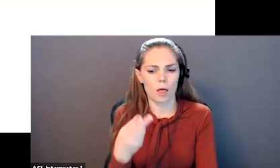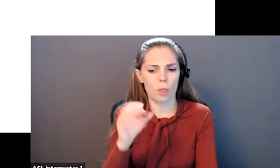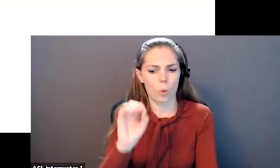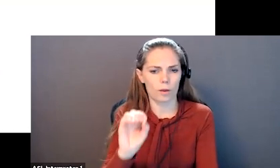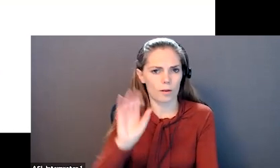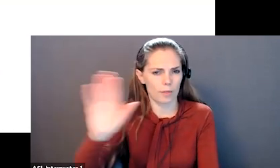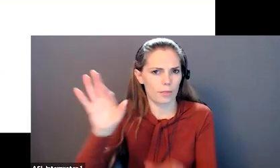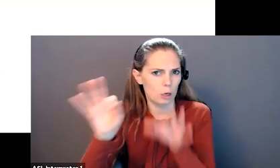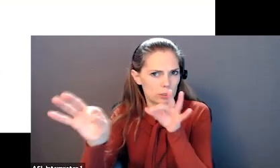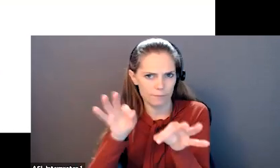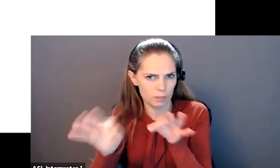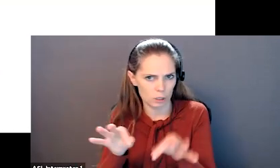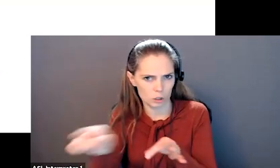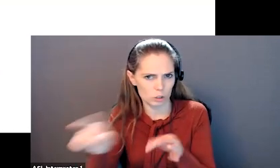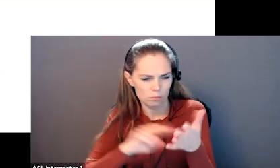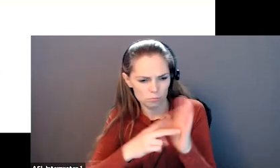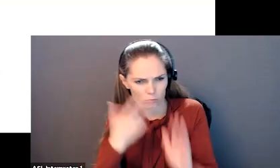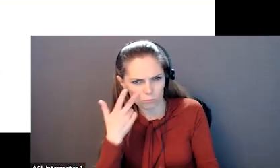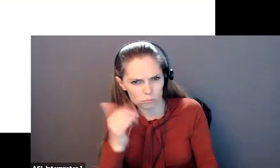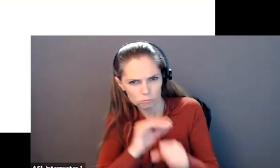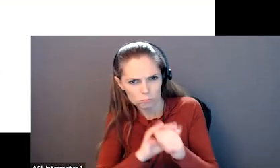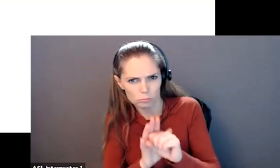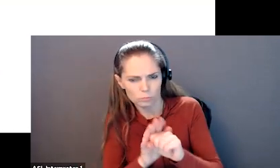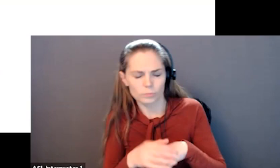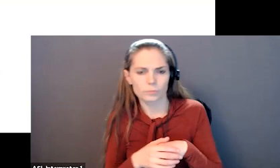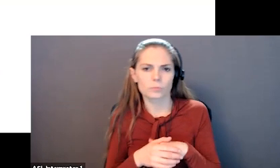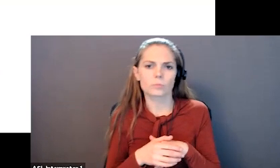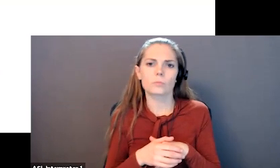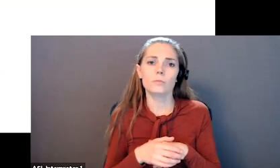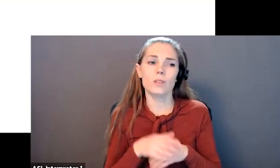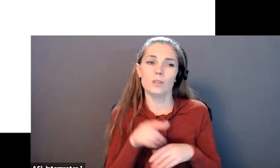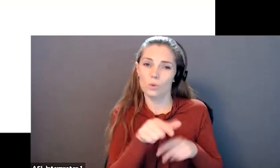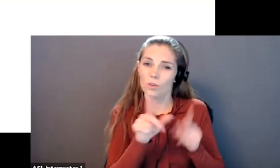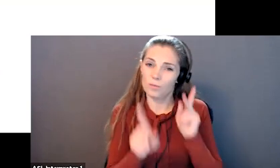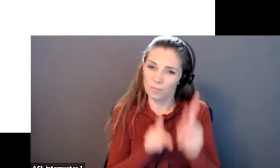of long COVID and the associated impairments and disability that people with long COVID are